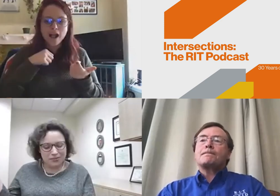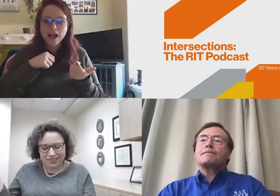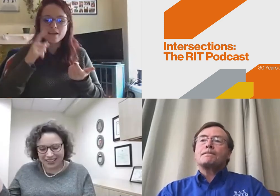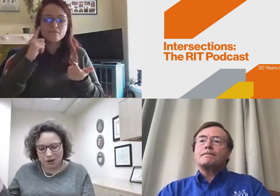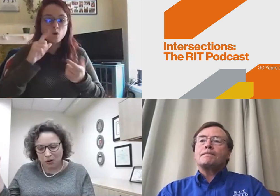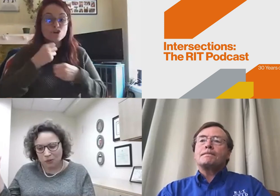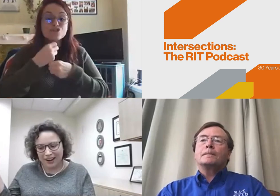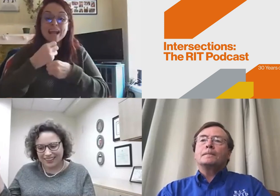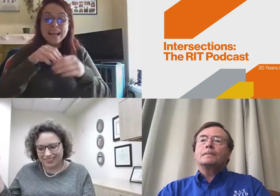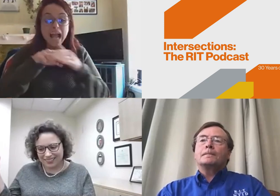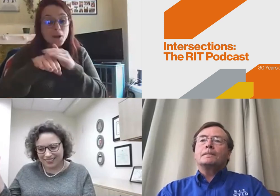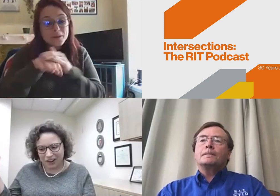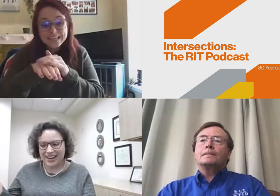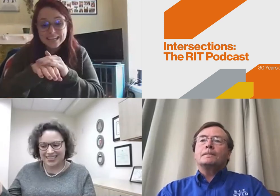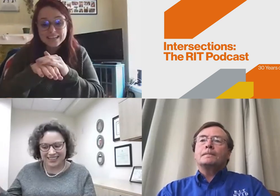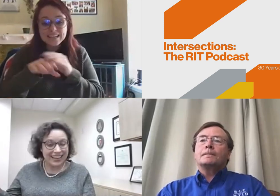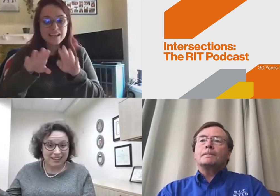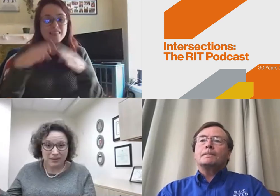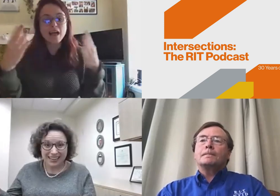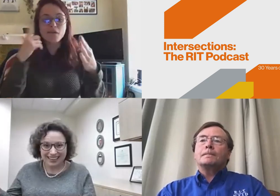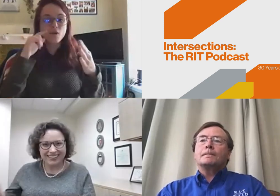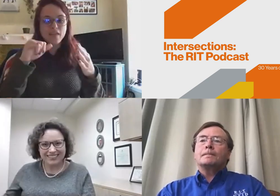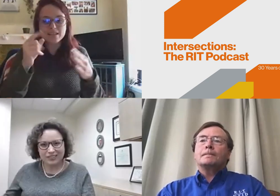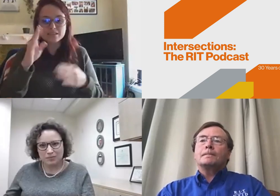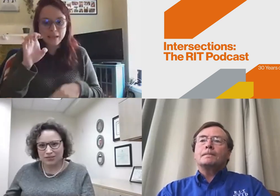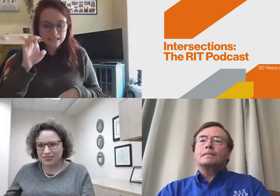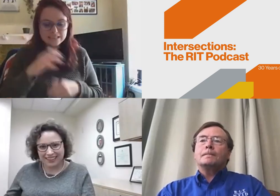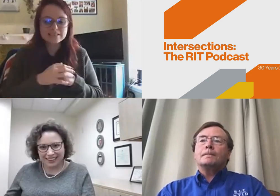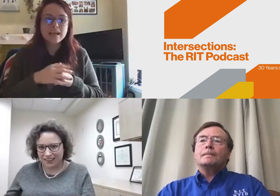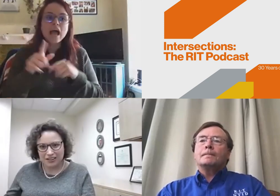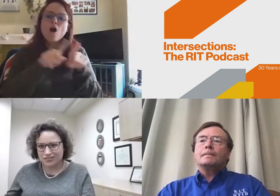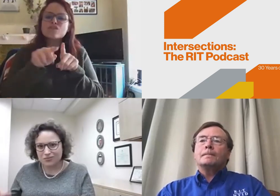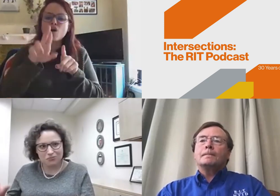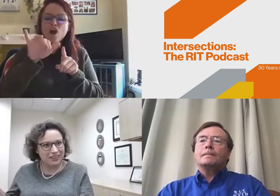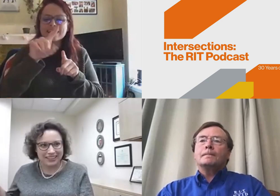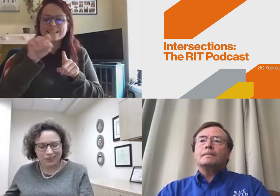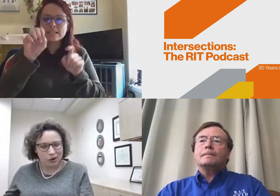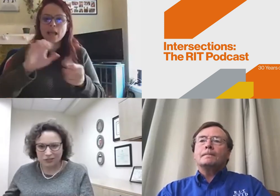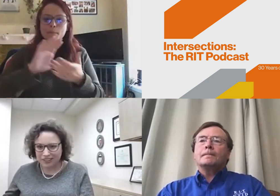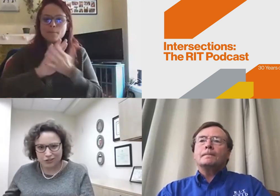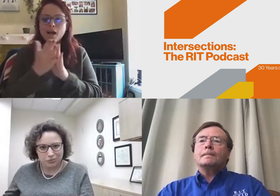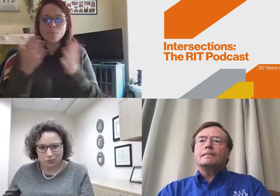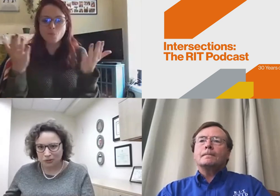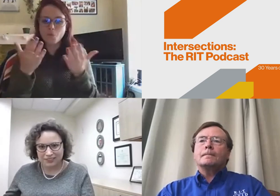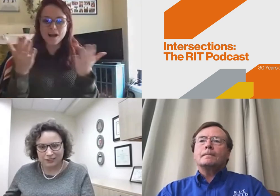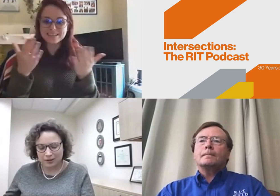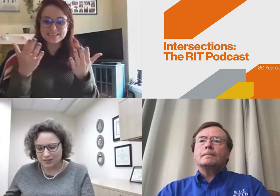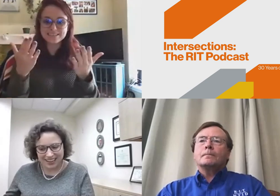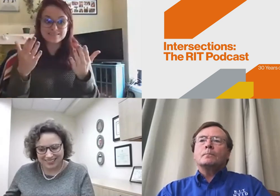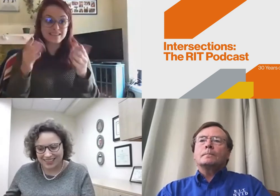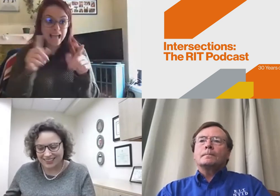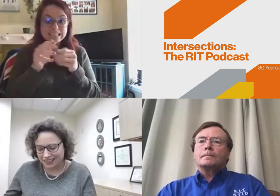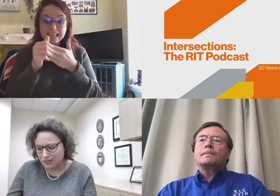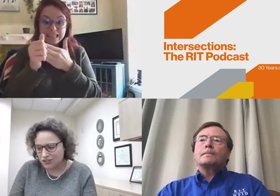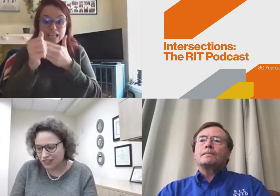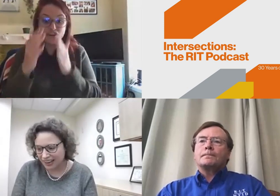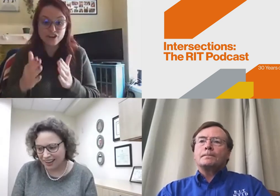thinking about what RIT can be in terms of taking a really global leadership role in terms of access and inclusion.